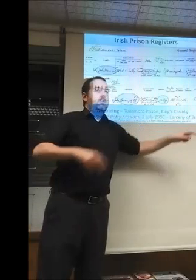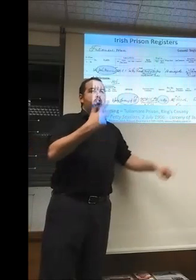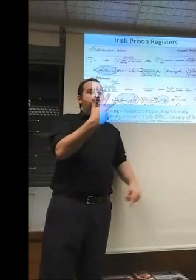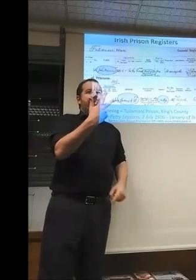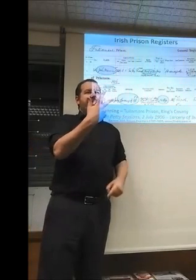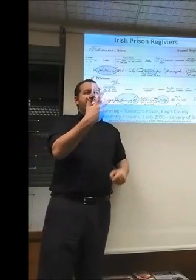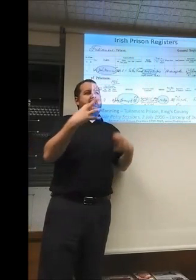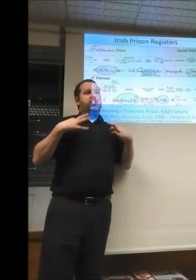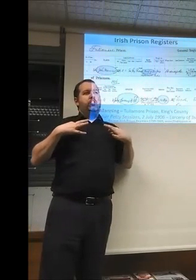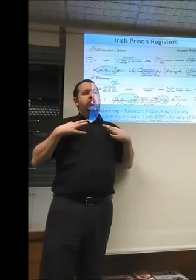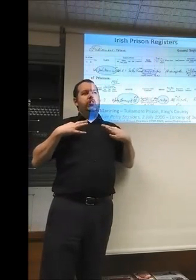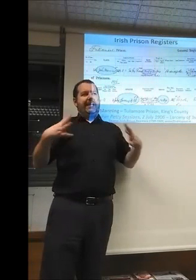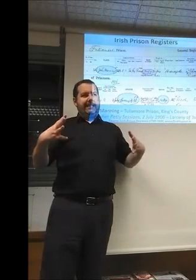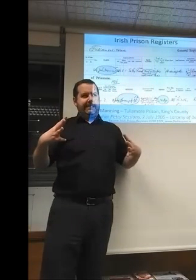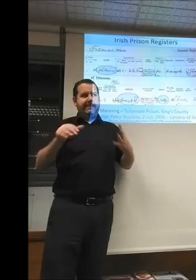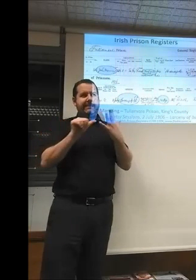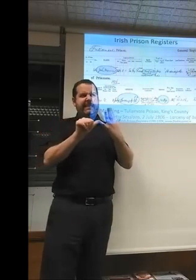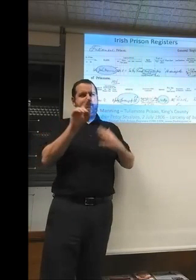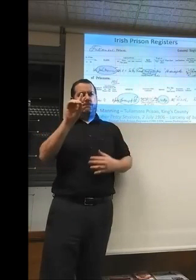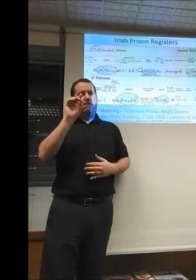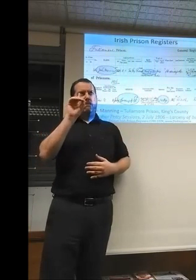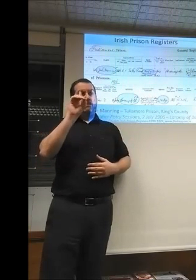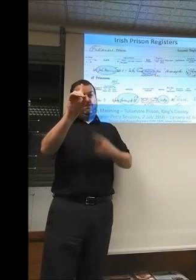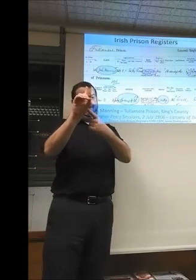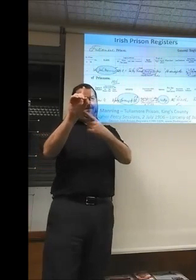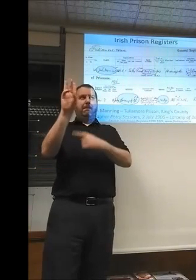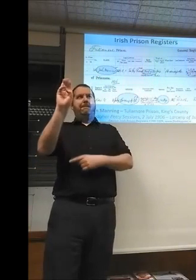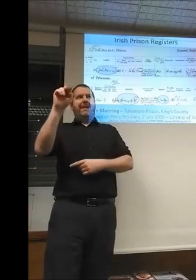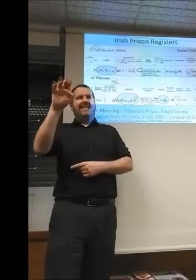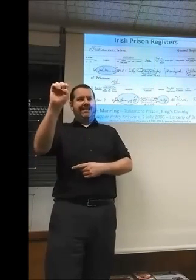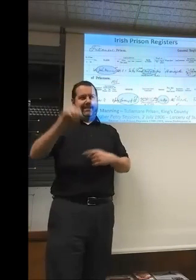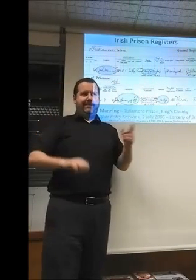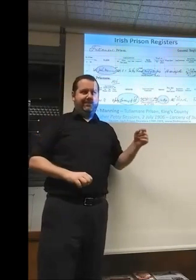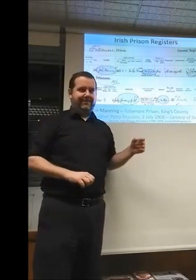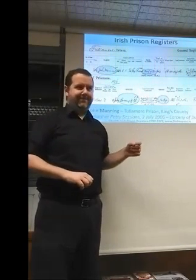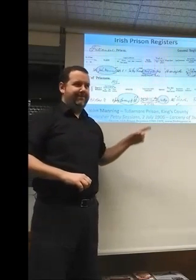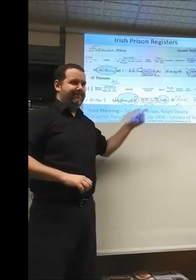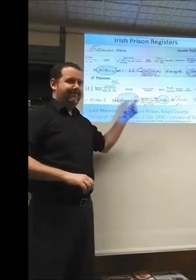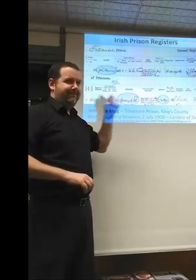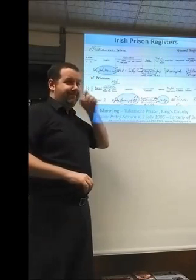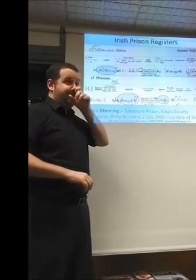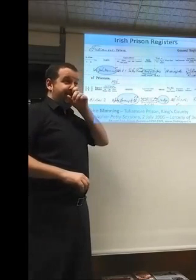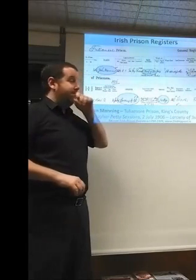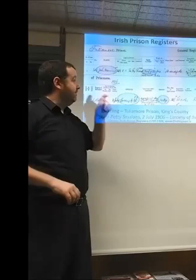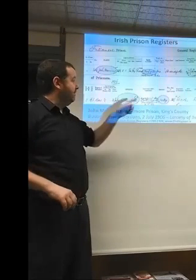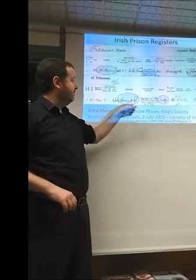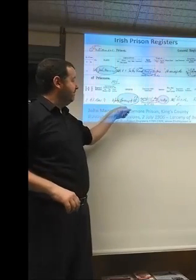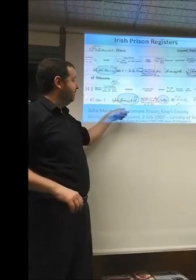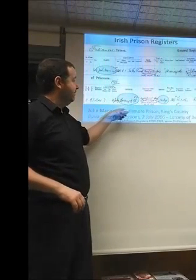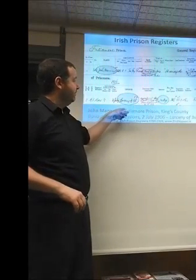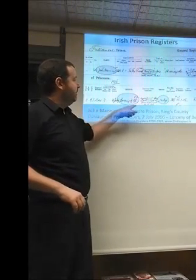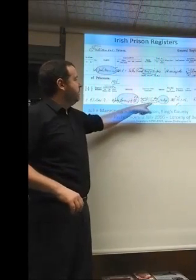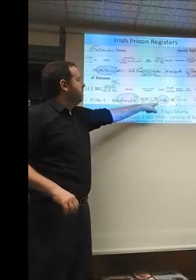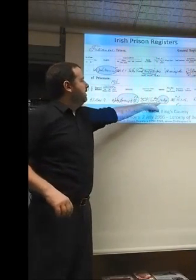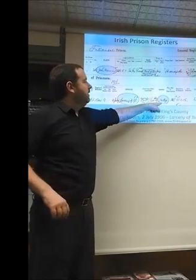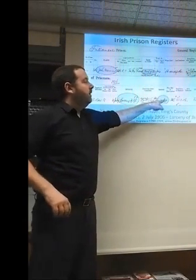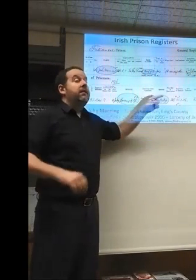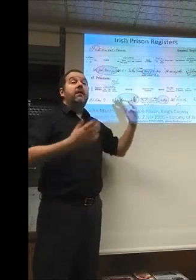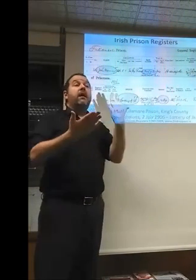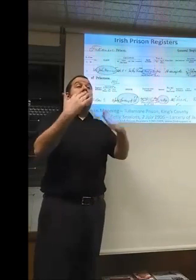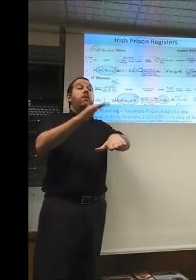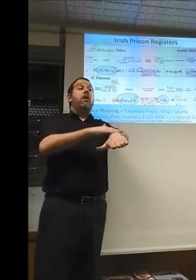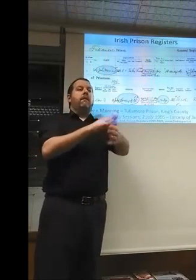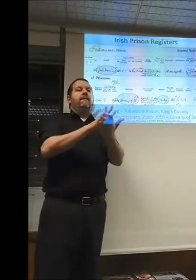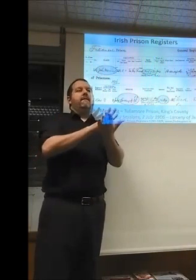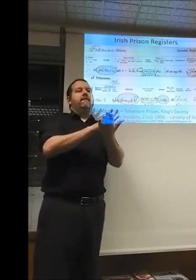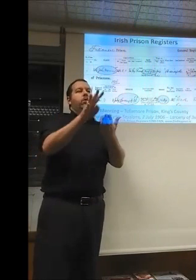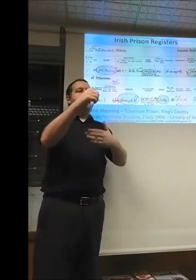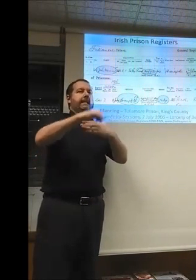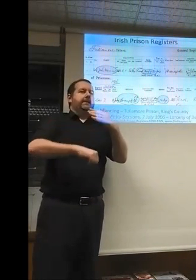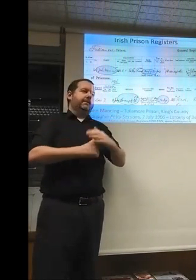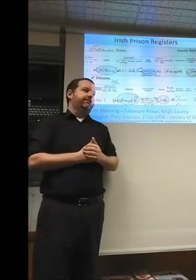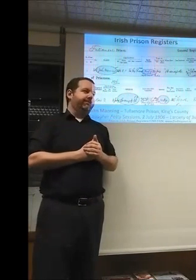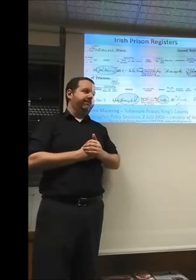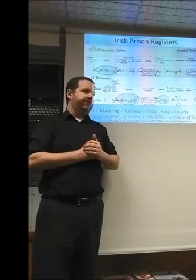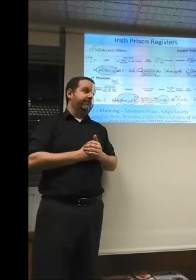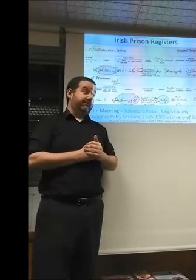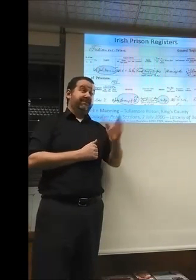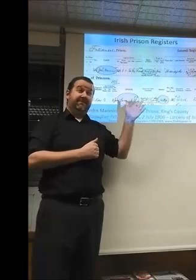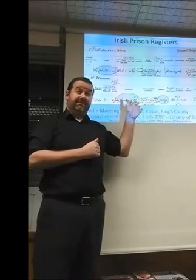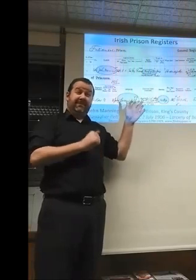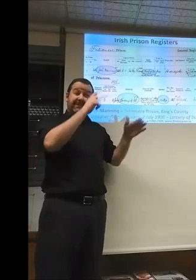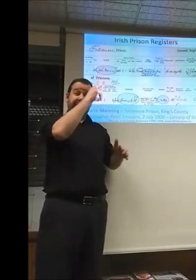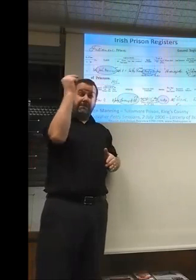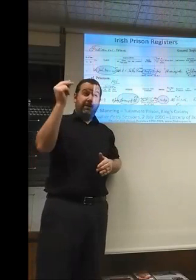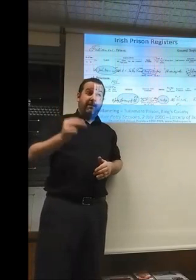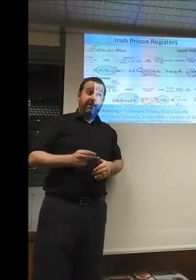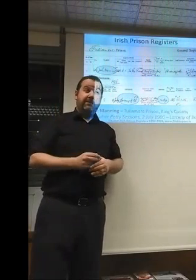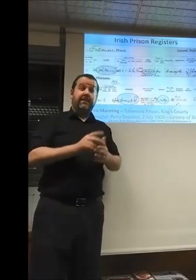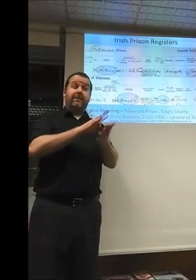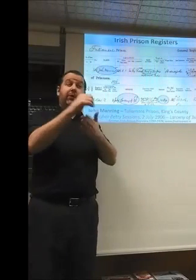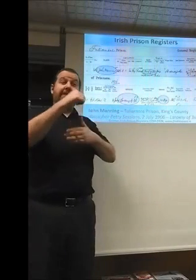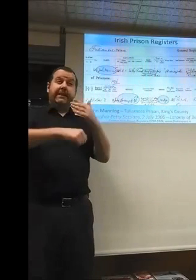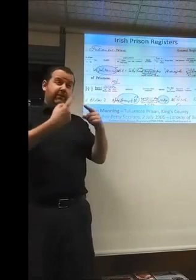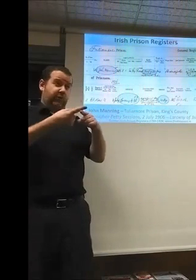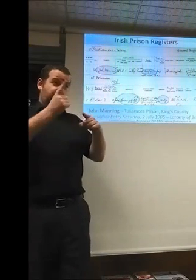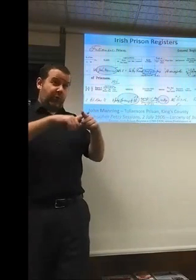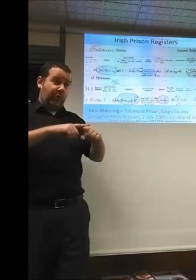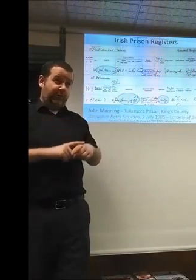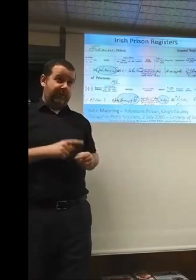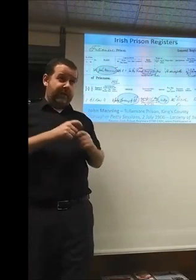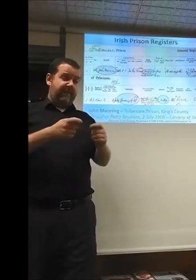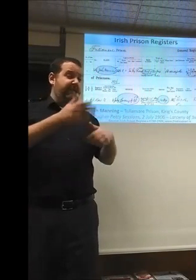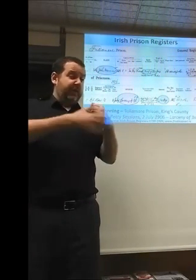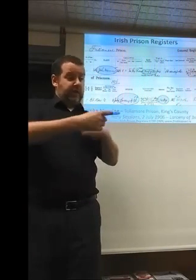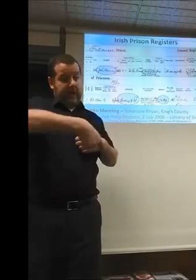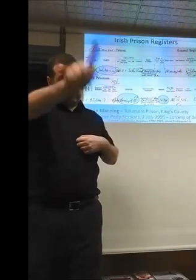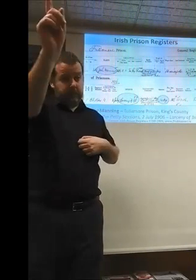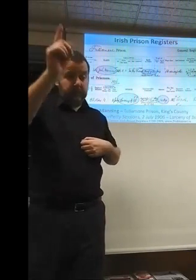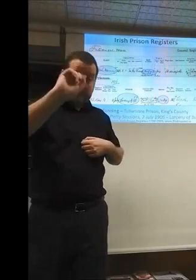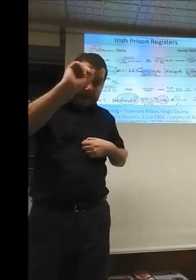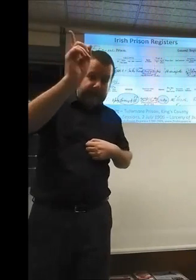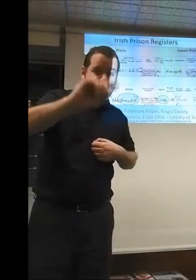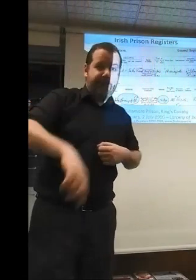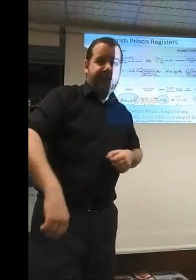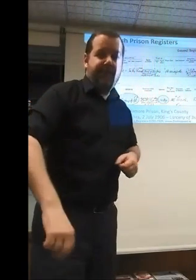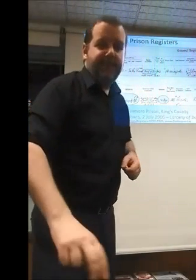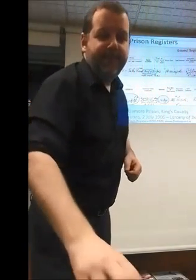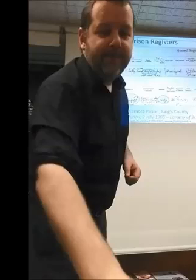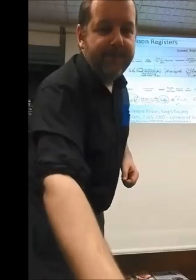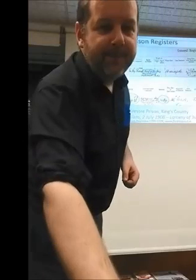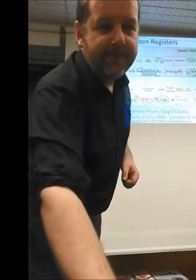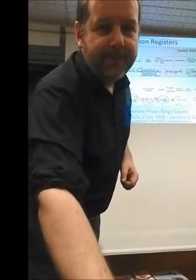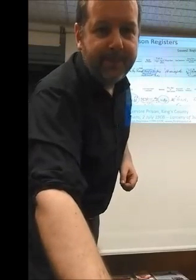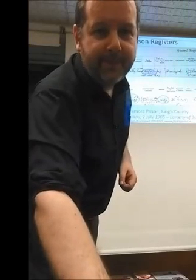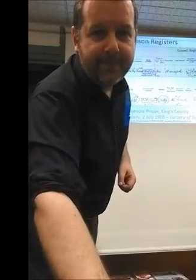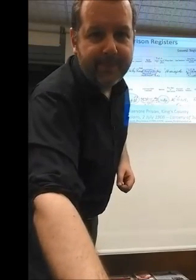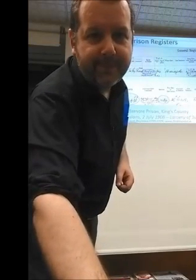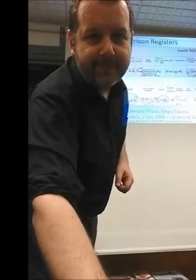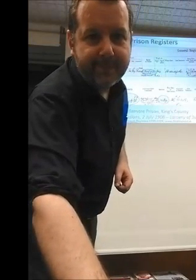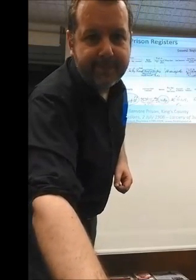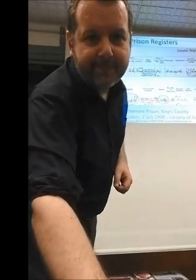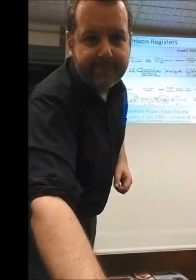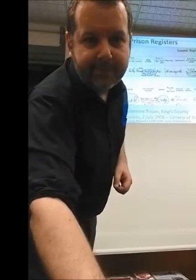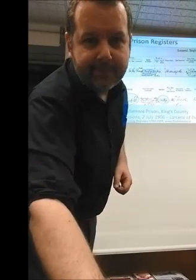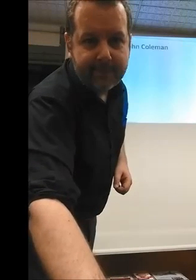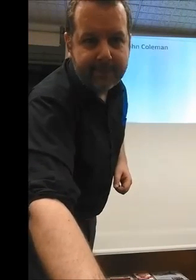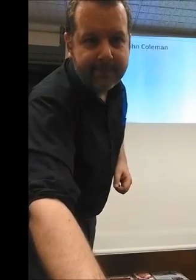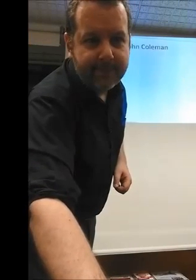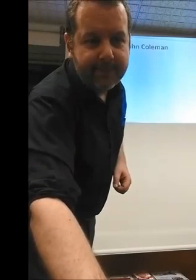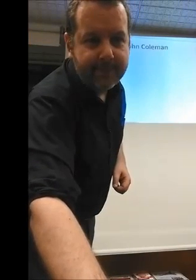For example maybe a member of the family, maybe like the Deaf individual’s brother,